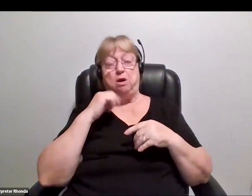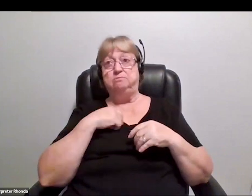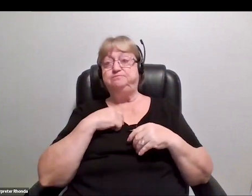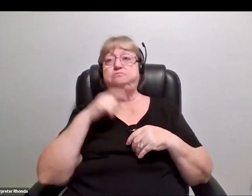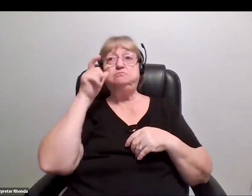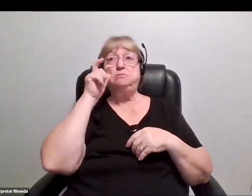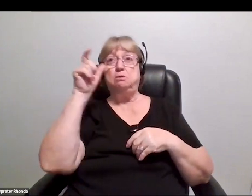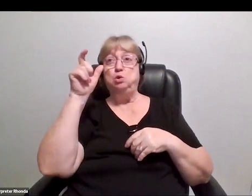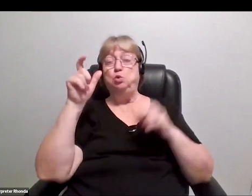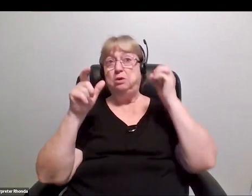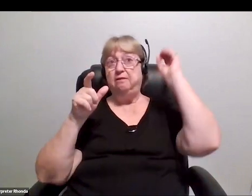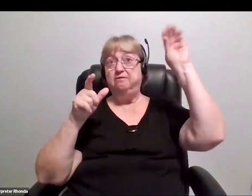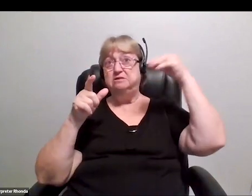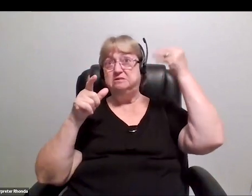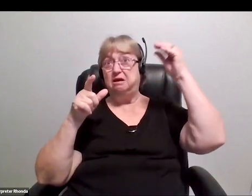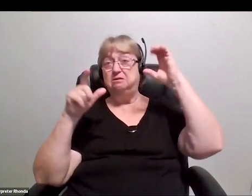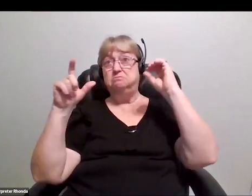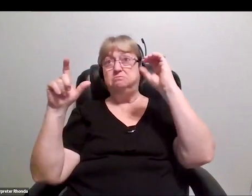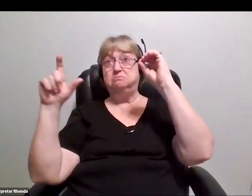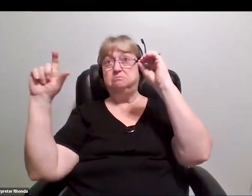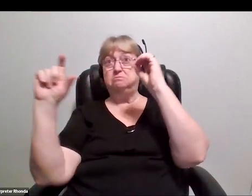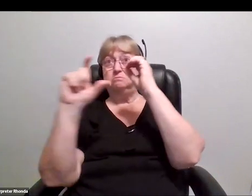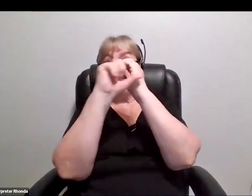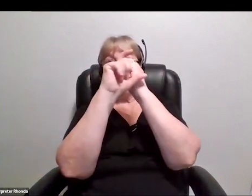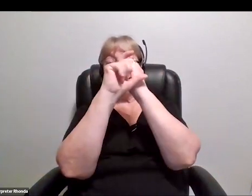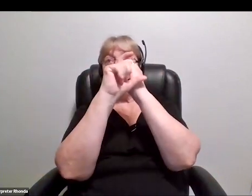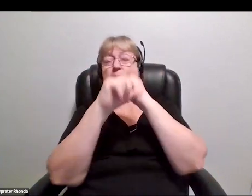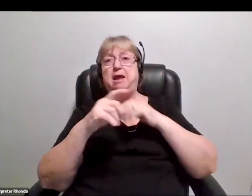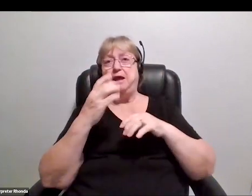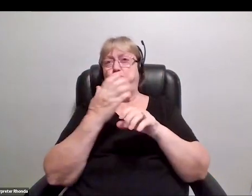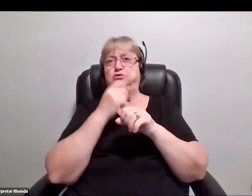You get just the corona, this ghostly white aura around it.